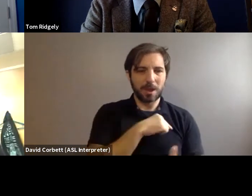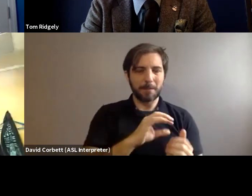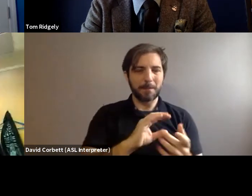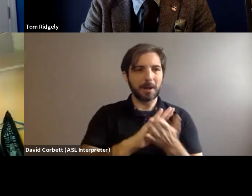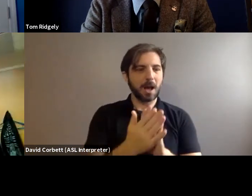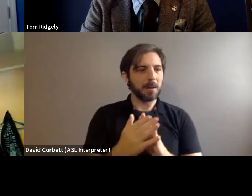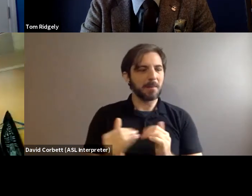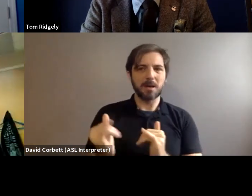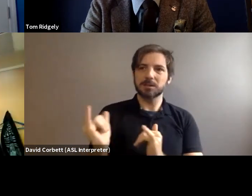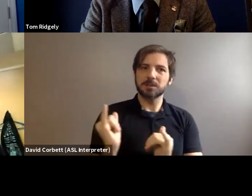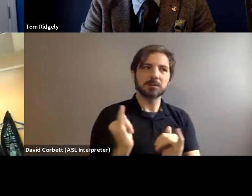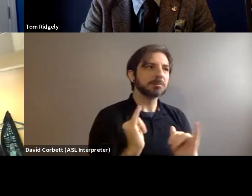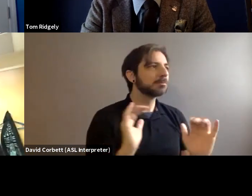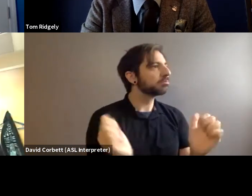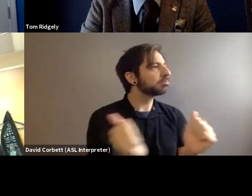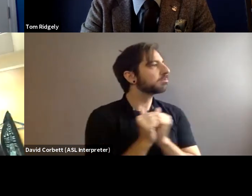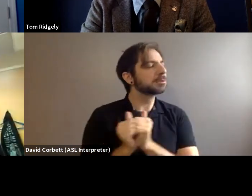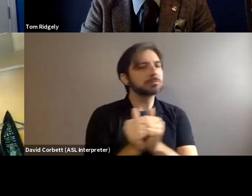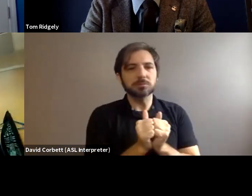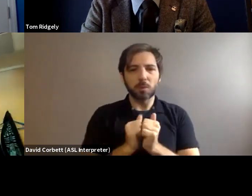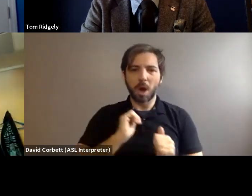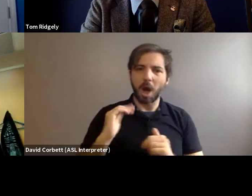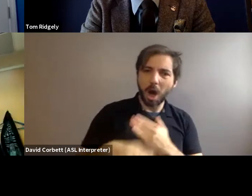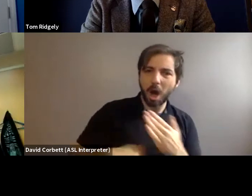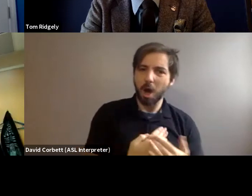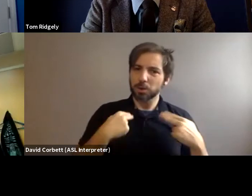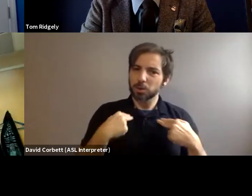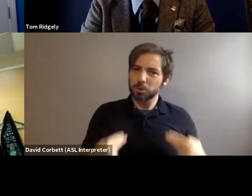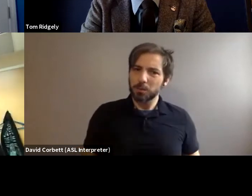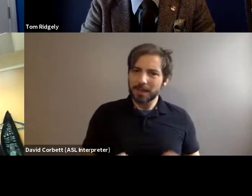it means to be a human being and if and if and if unconsciously or just through like